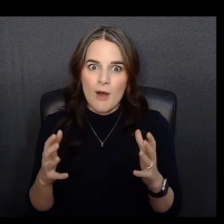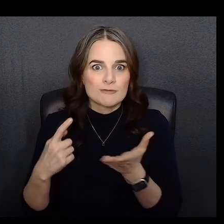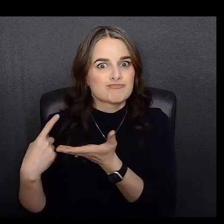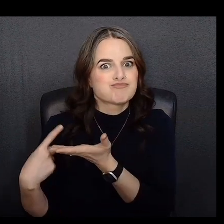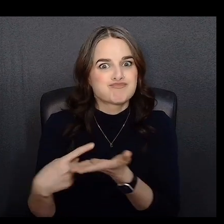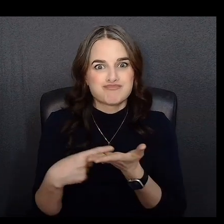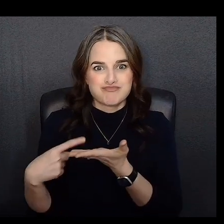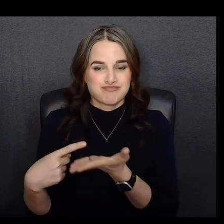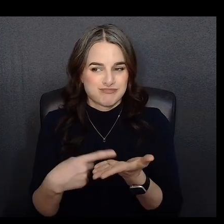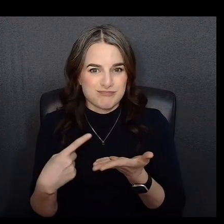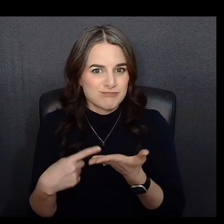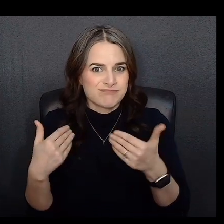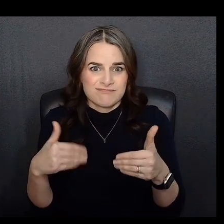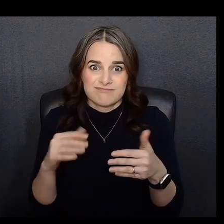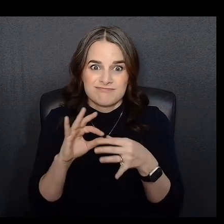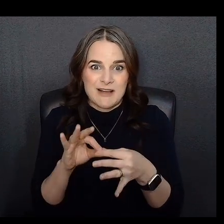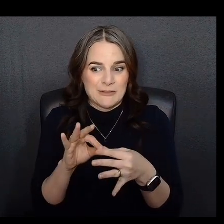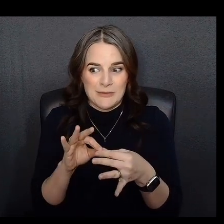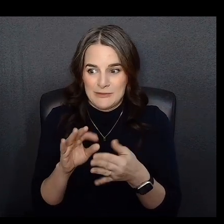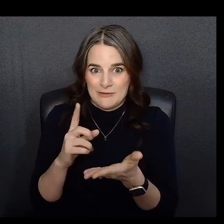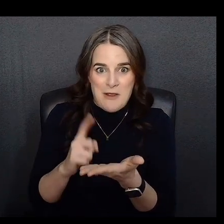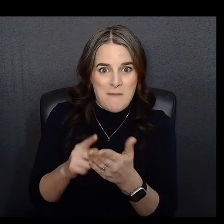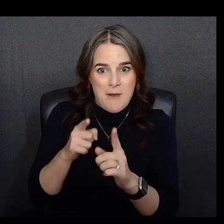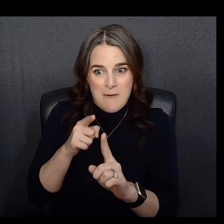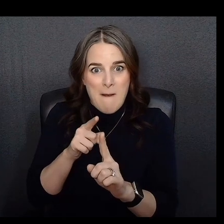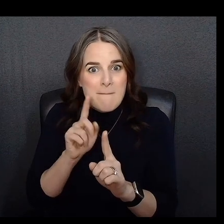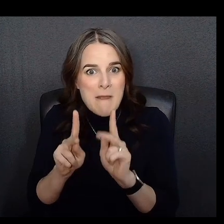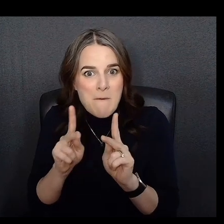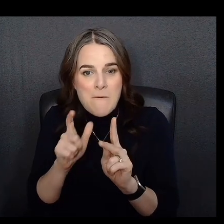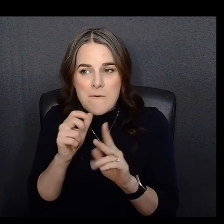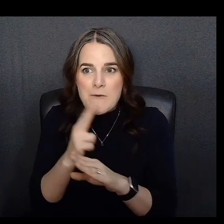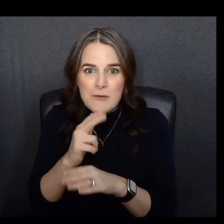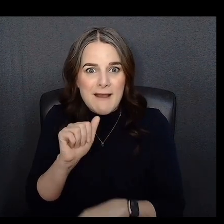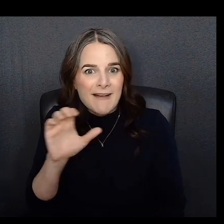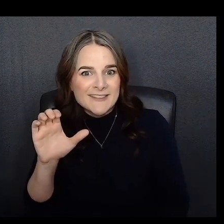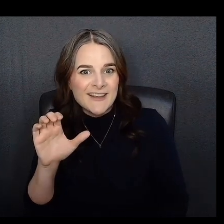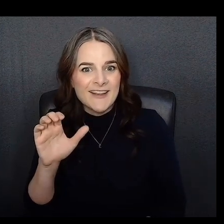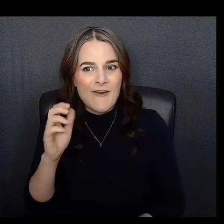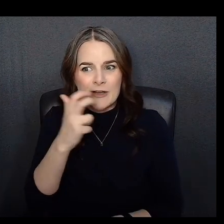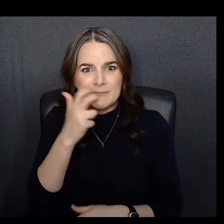around how we talk about people who use AAC devices or speech-generating devices.